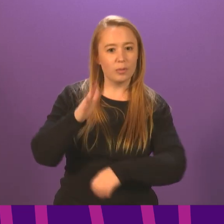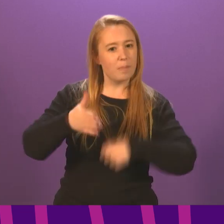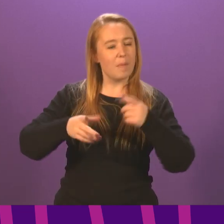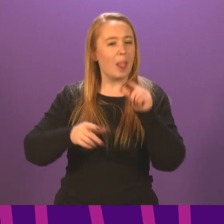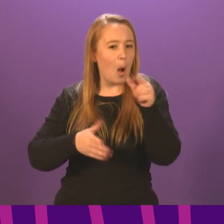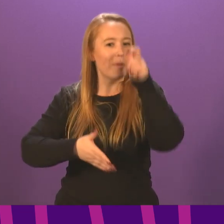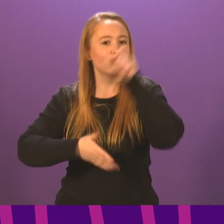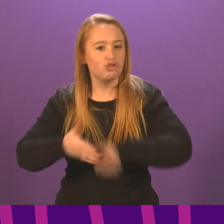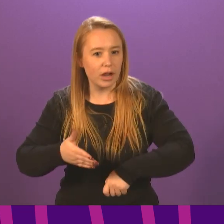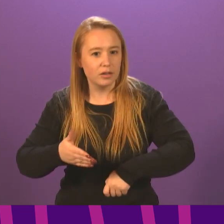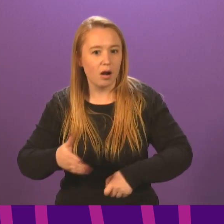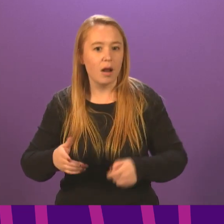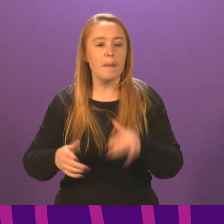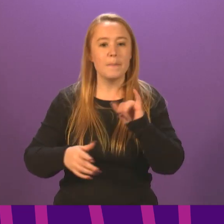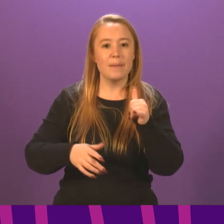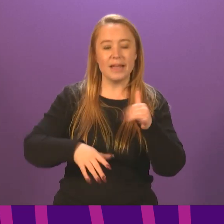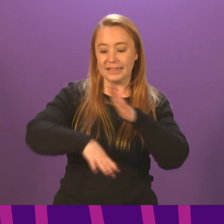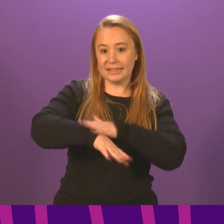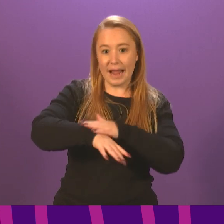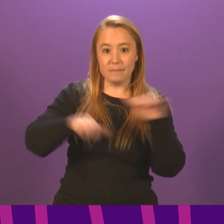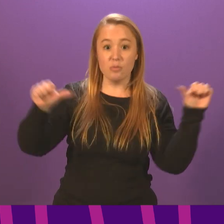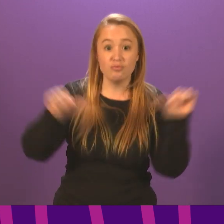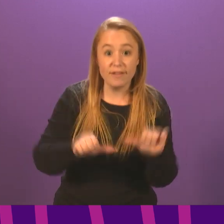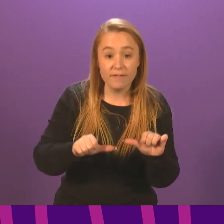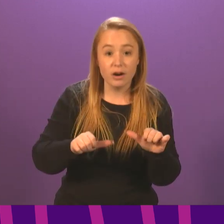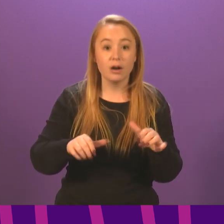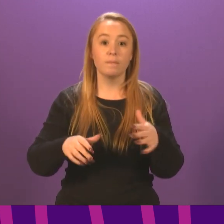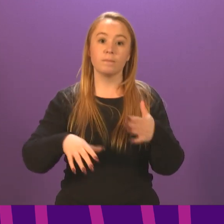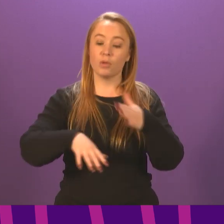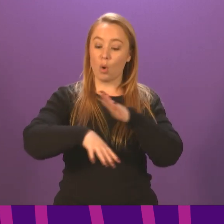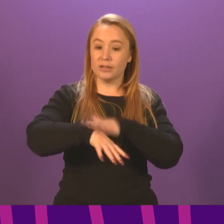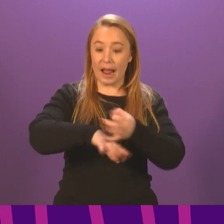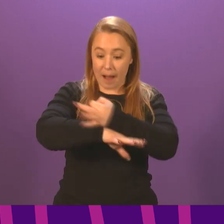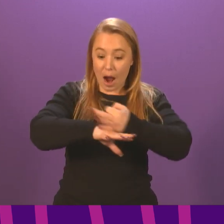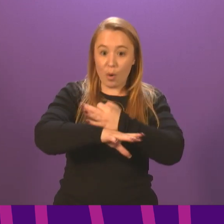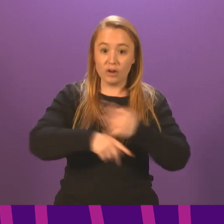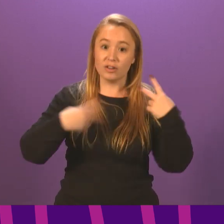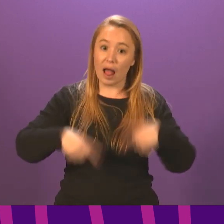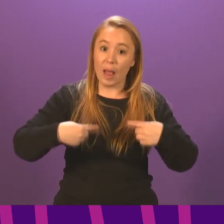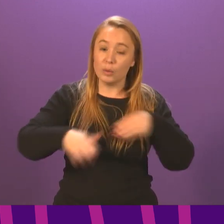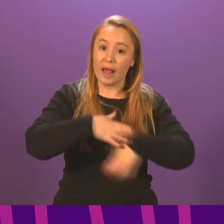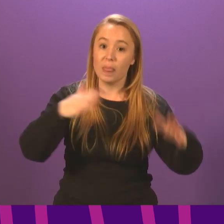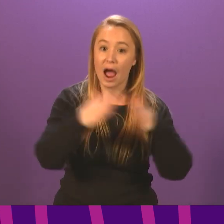in terms of duration and numbers of people meeting. I will consider the views of the